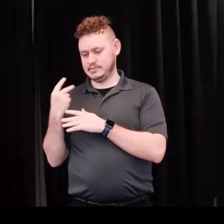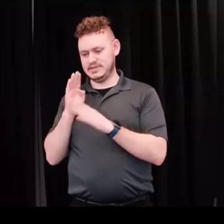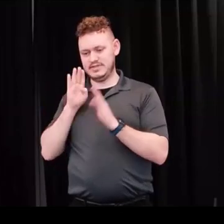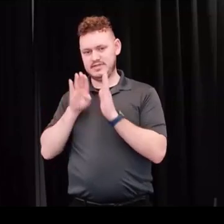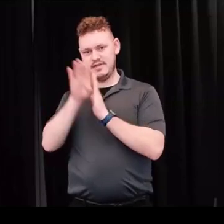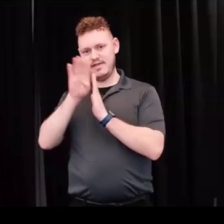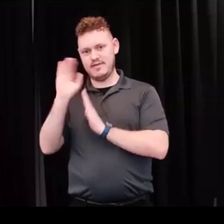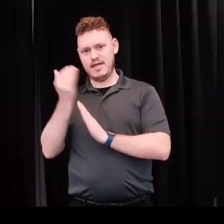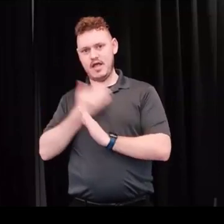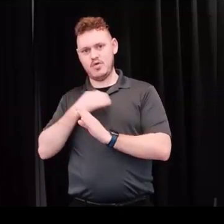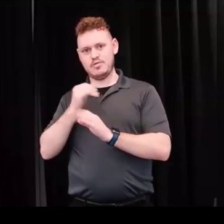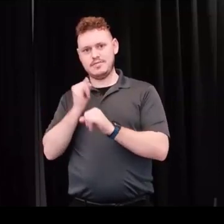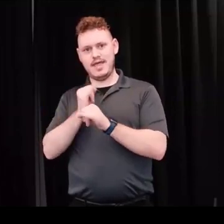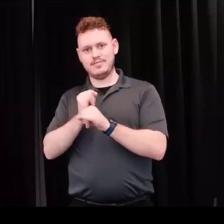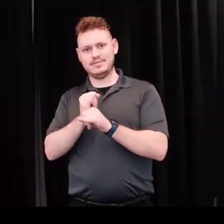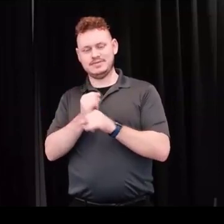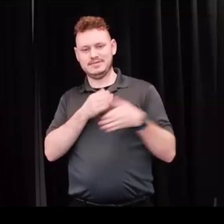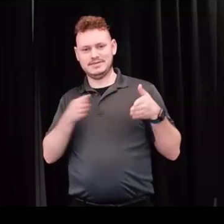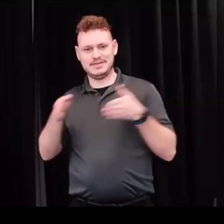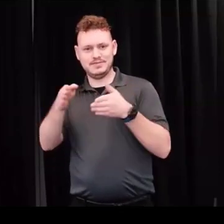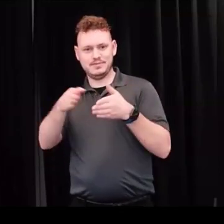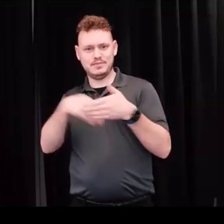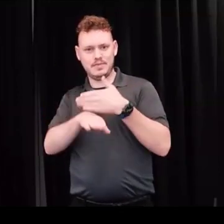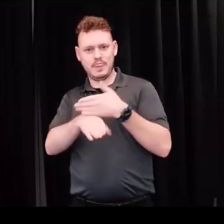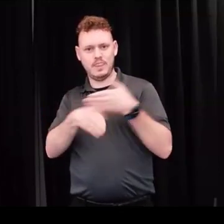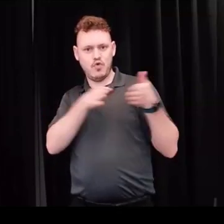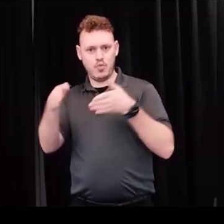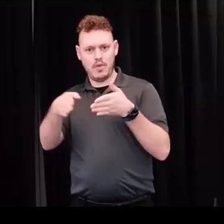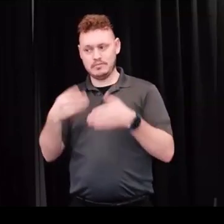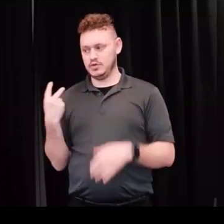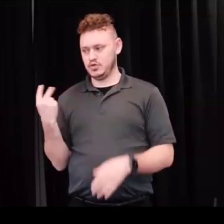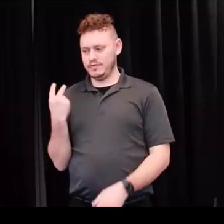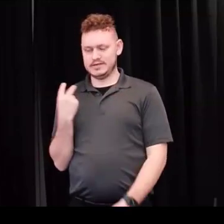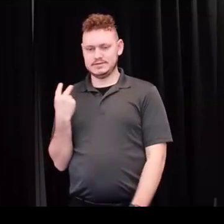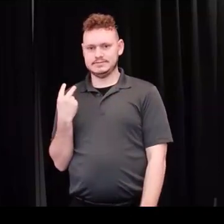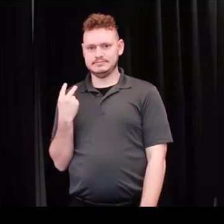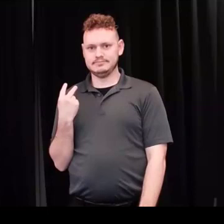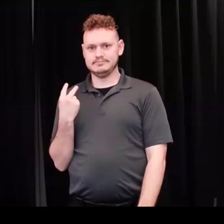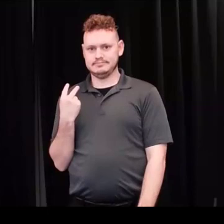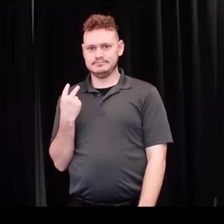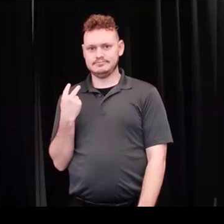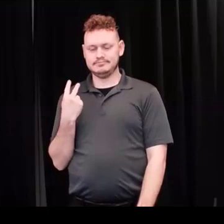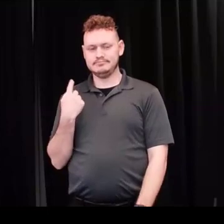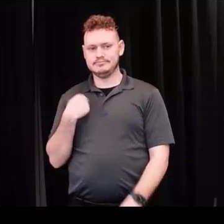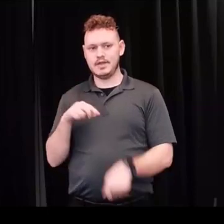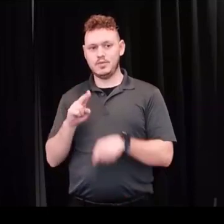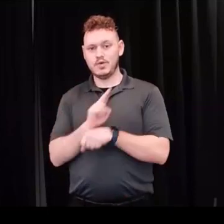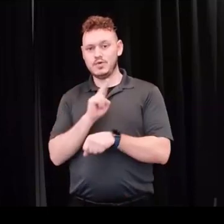our campus accessibility road map, it was the two of us and we were using those students that,